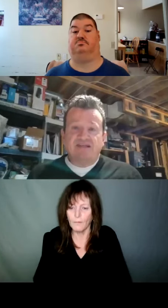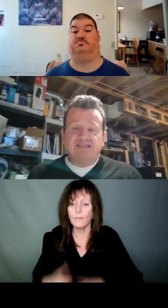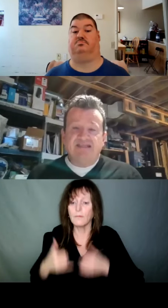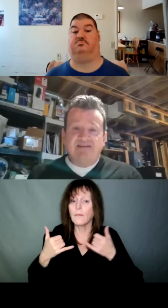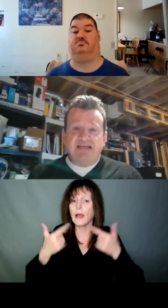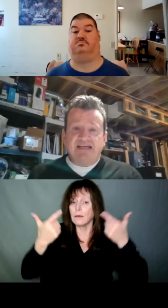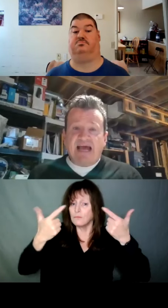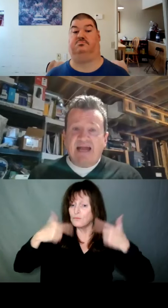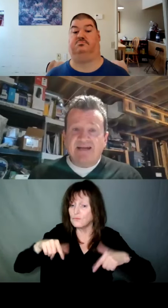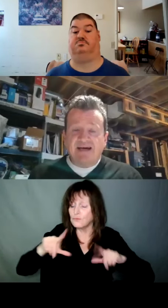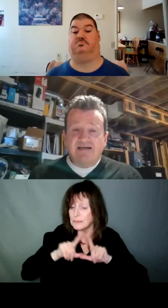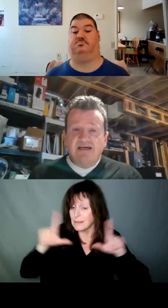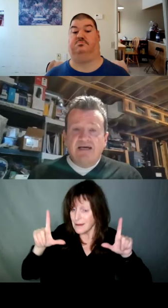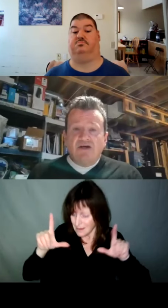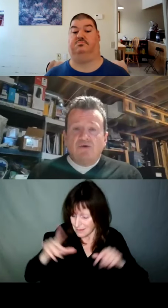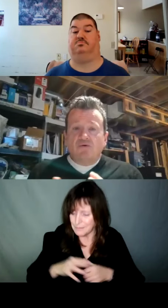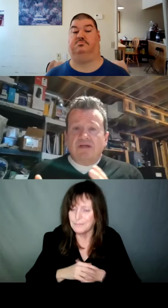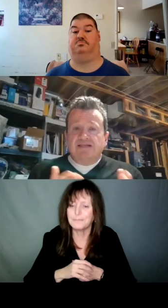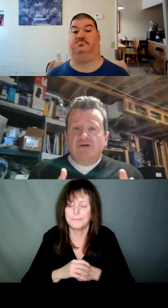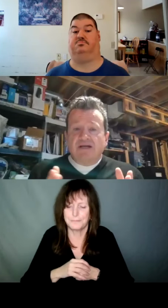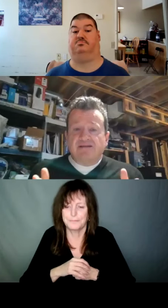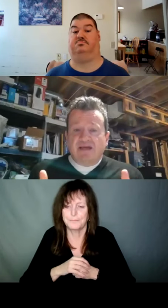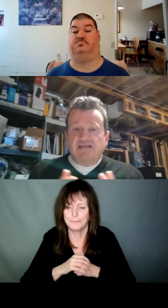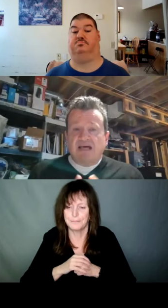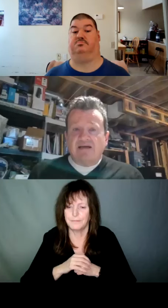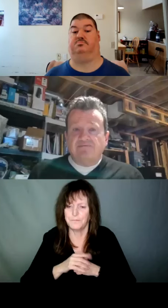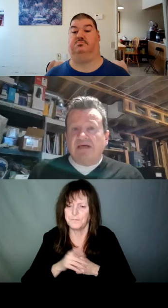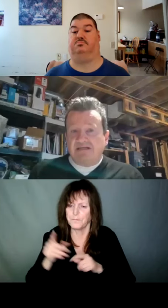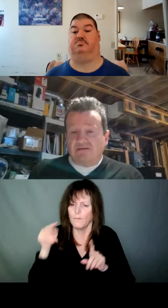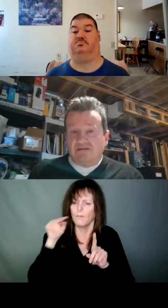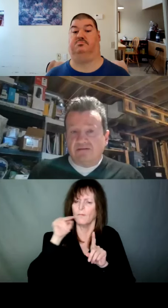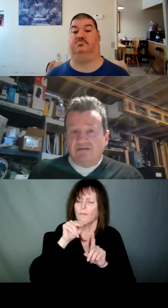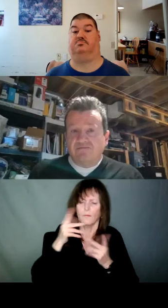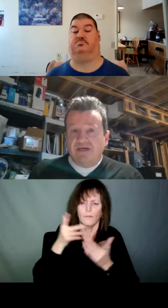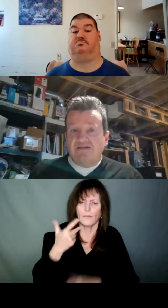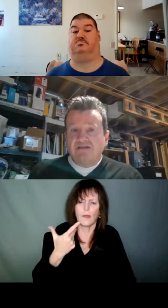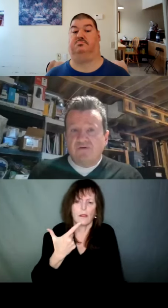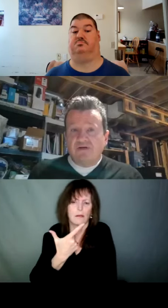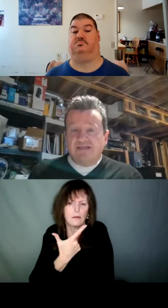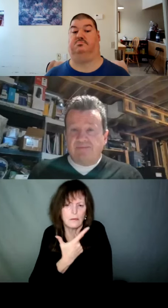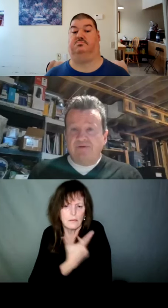Next slide.